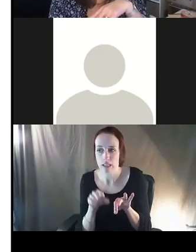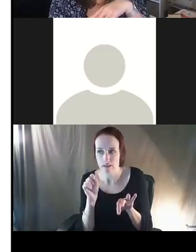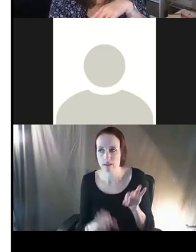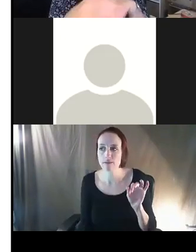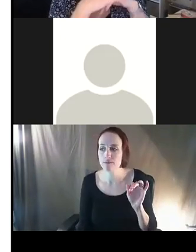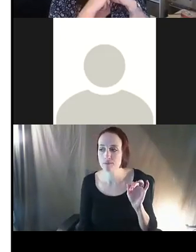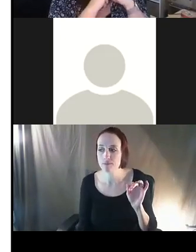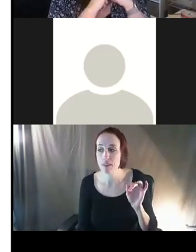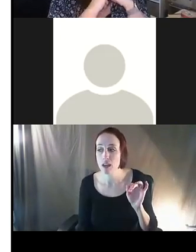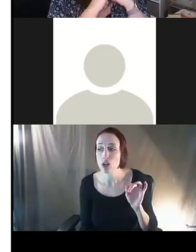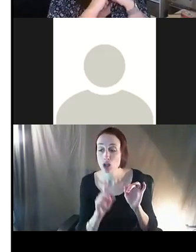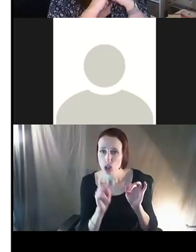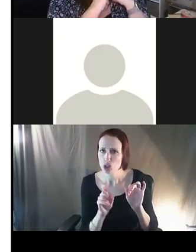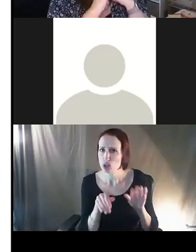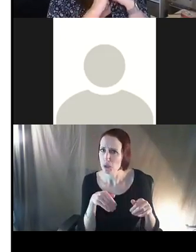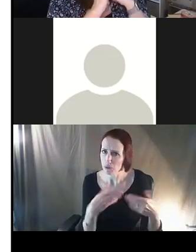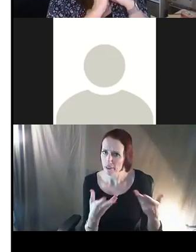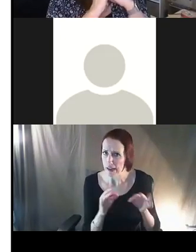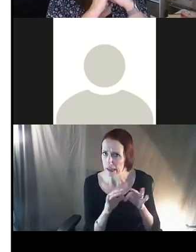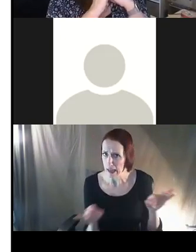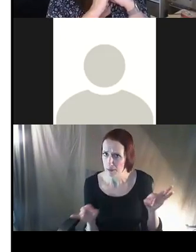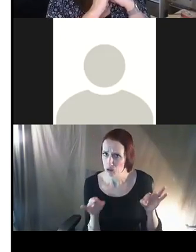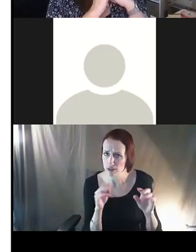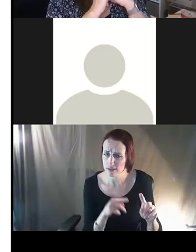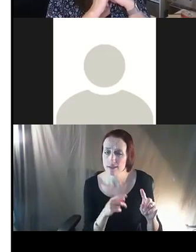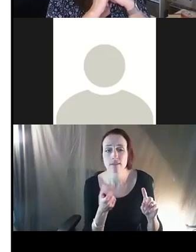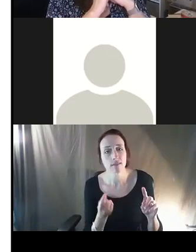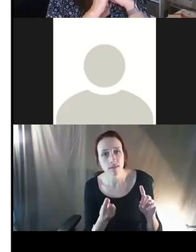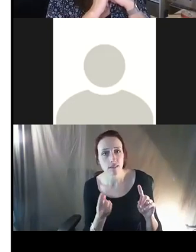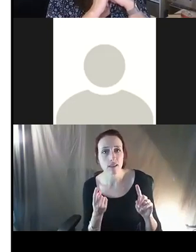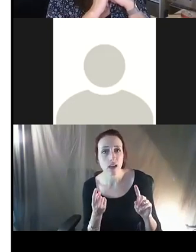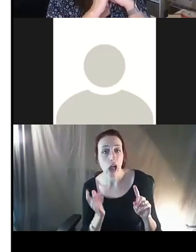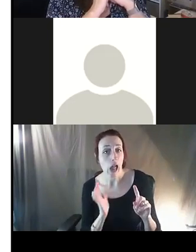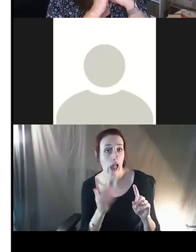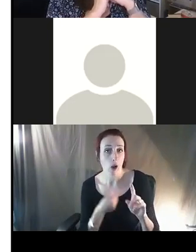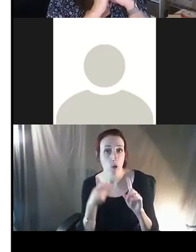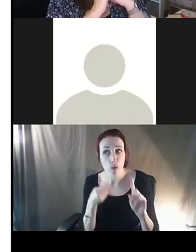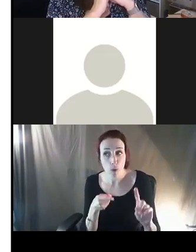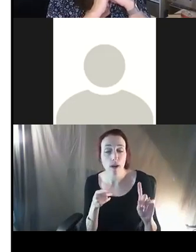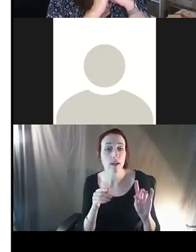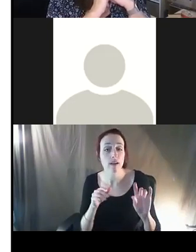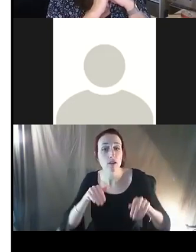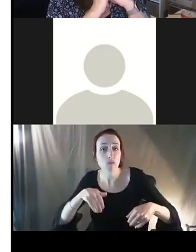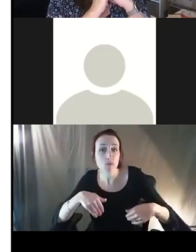provided, but to provide it in a way that also understands the needs of some individuals with